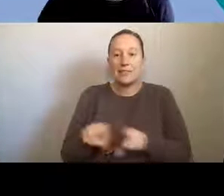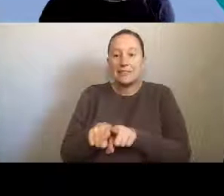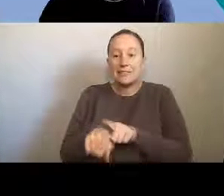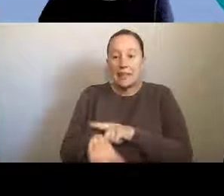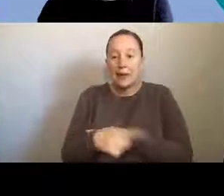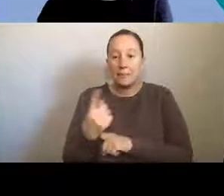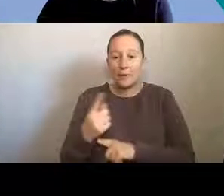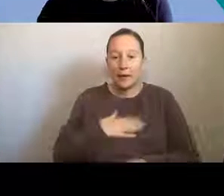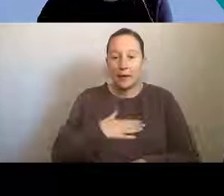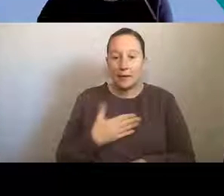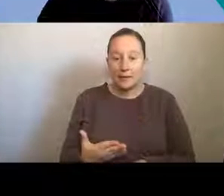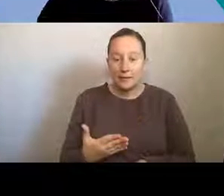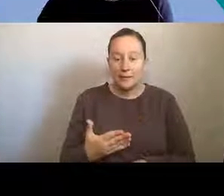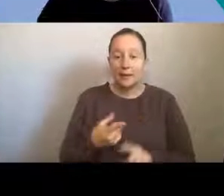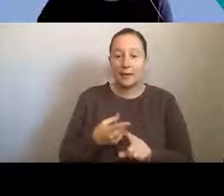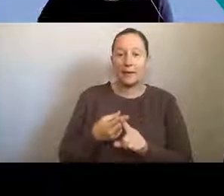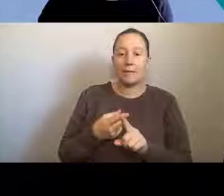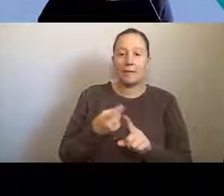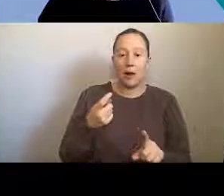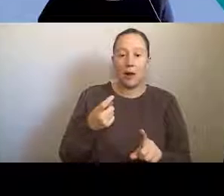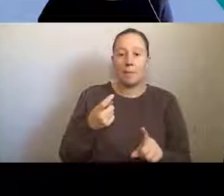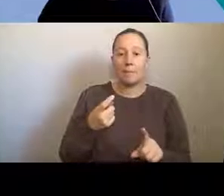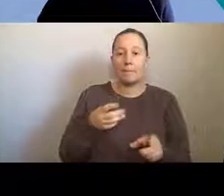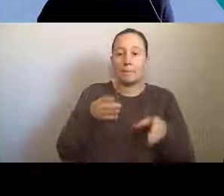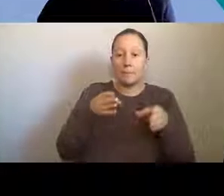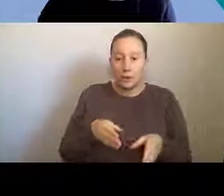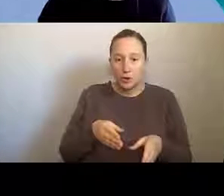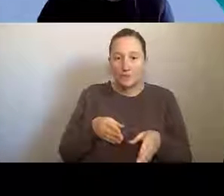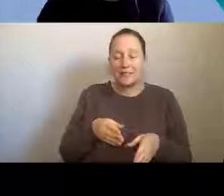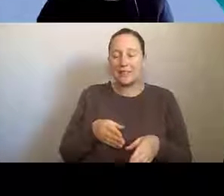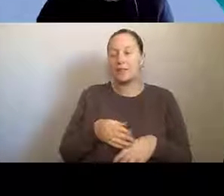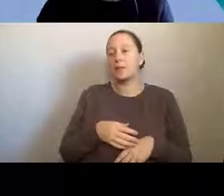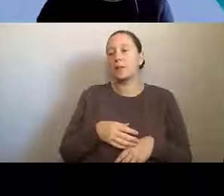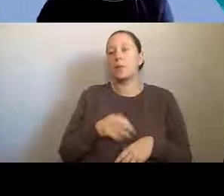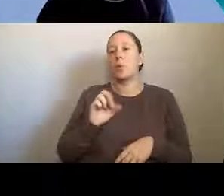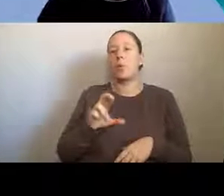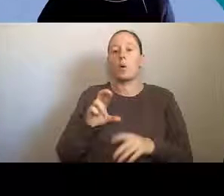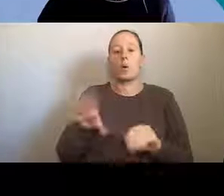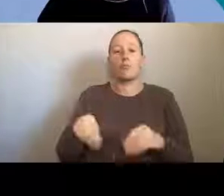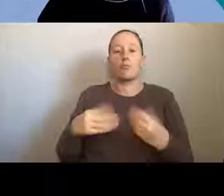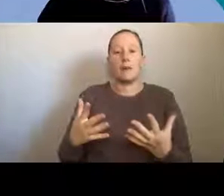in the clinic promote voluntariness, or would providing a prospective participant